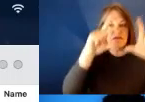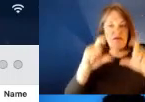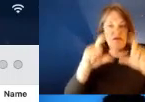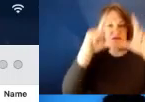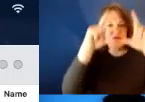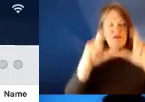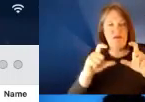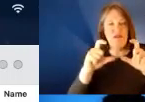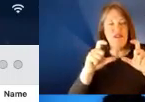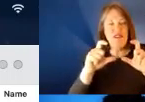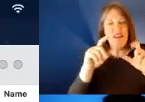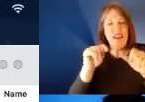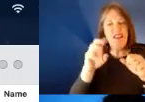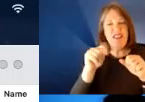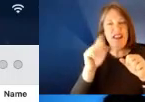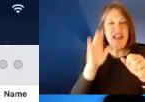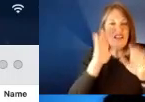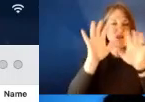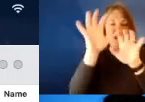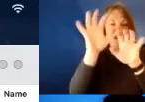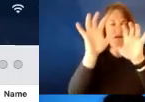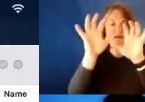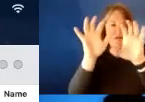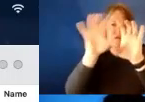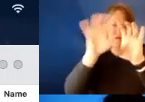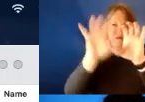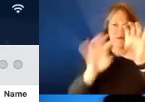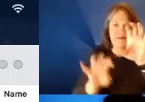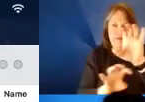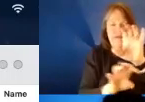is flowing around. You can play with that a little bit.